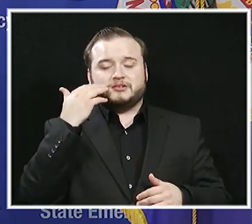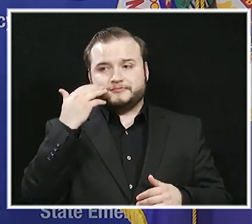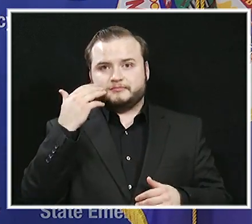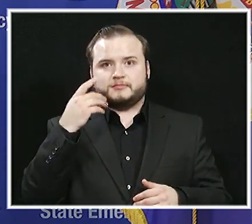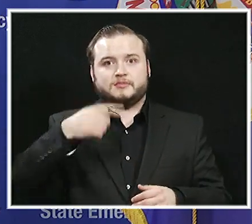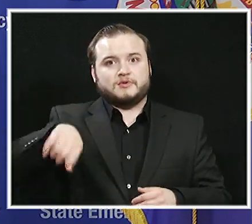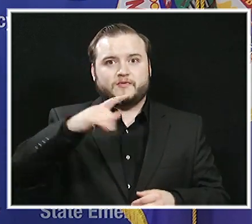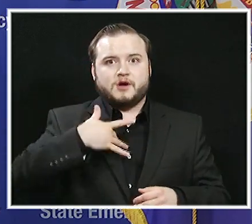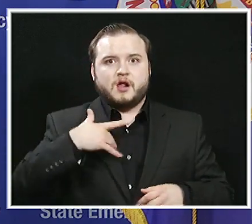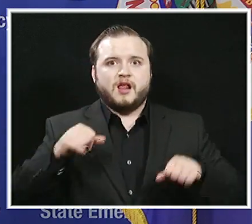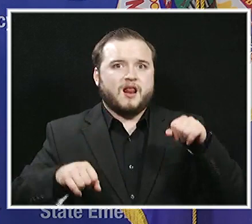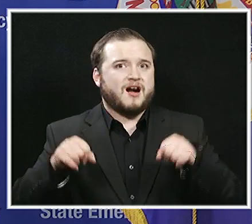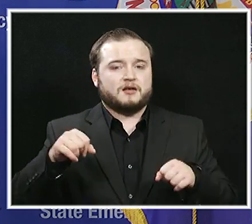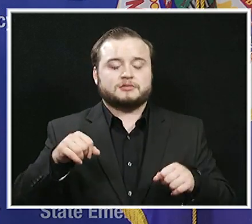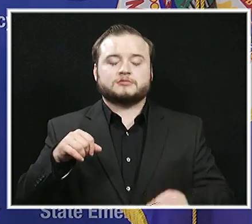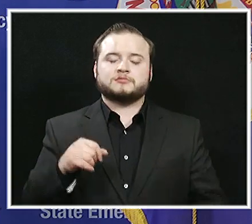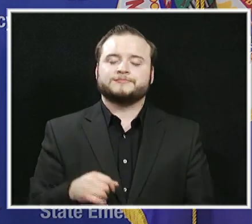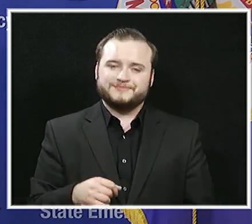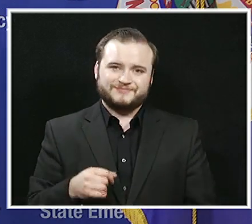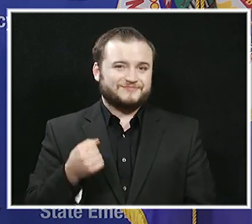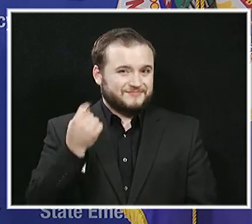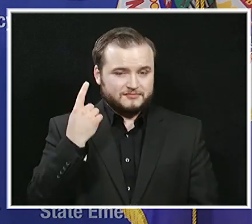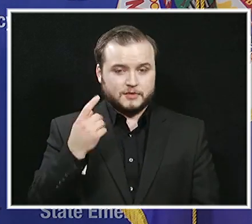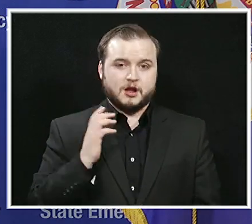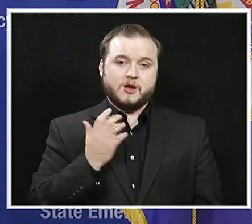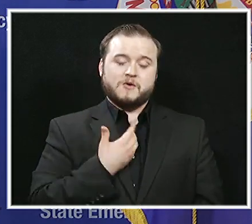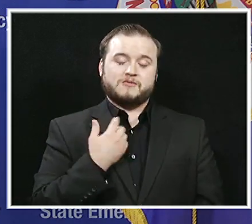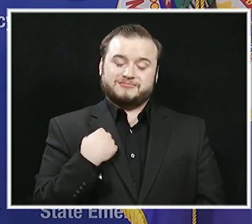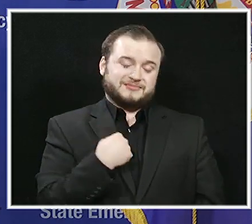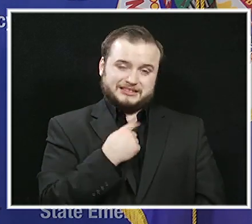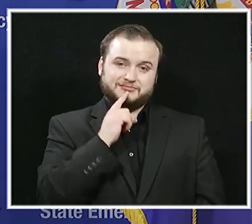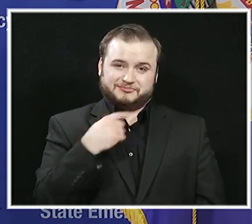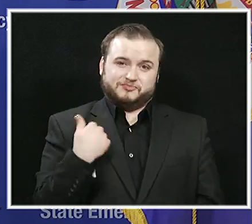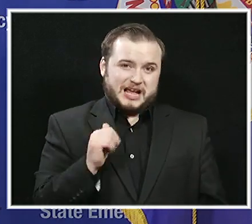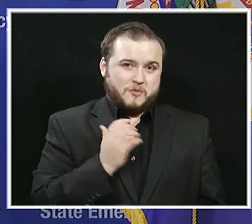We need some lead tine to be able to do this. This sense of uncertainty, again, I try my best in